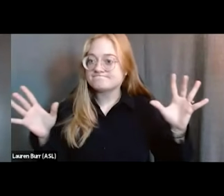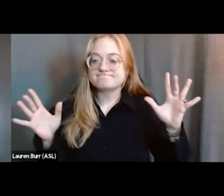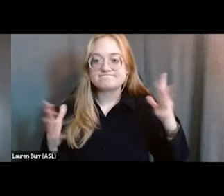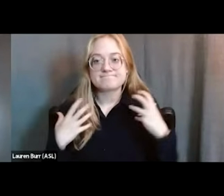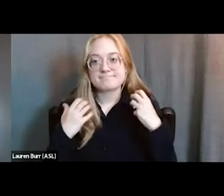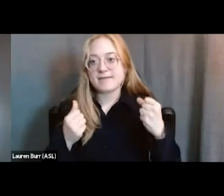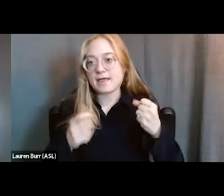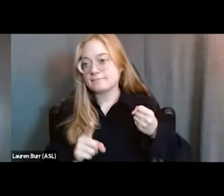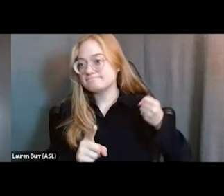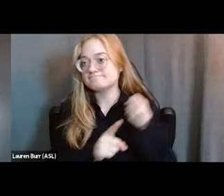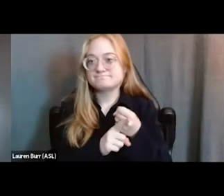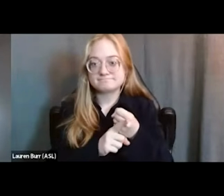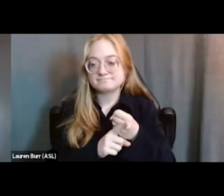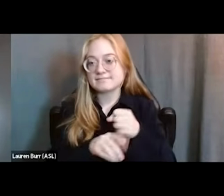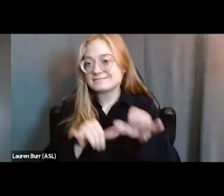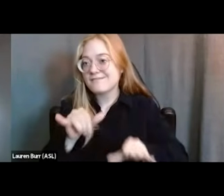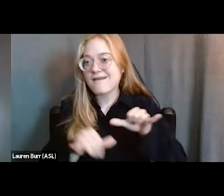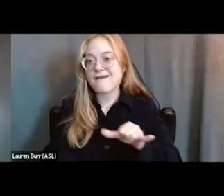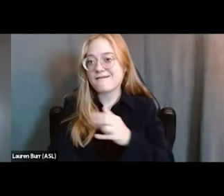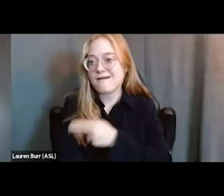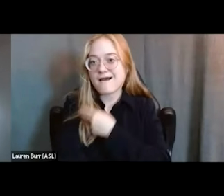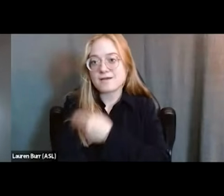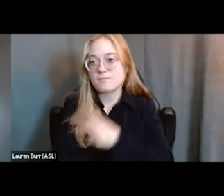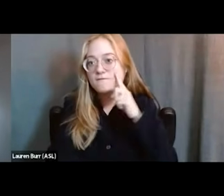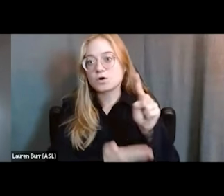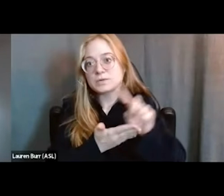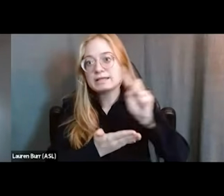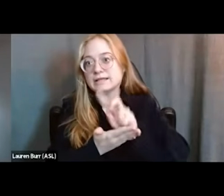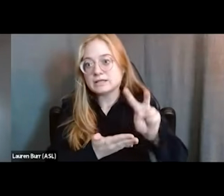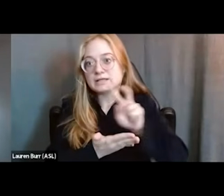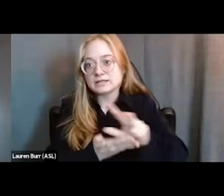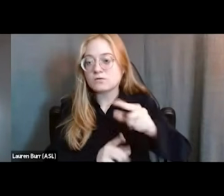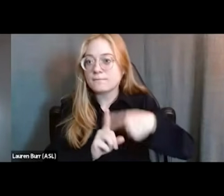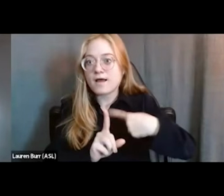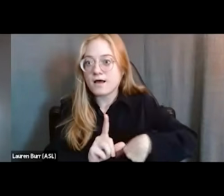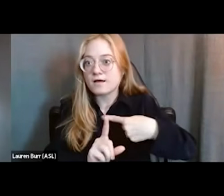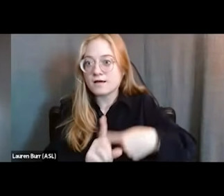might be in the hospital for weeks to months or might go from the hospital to a long-term rehab.